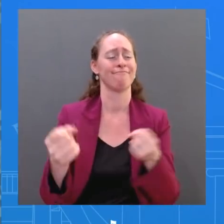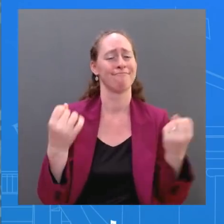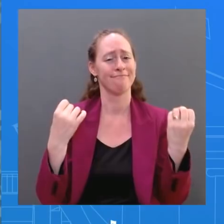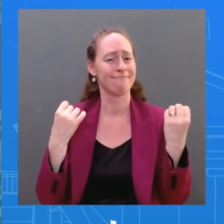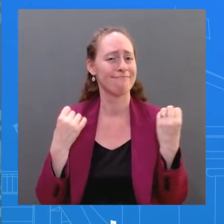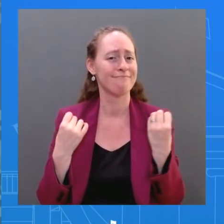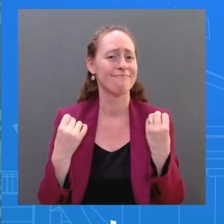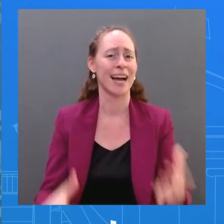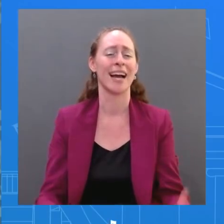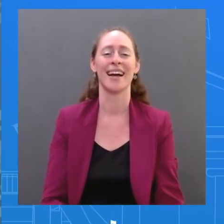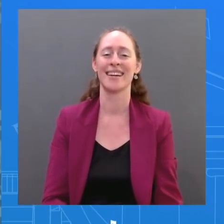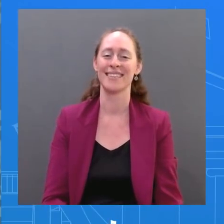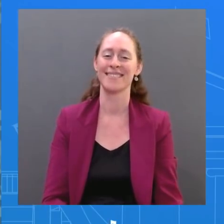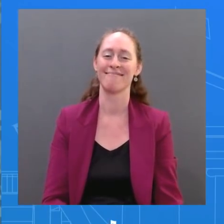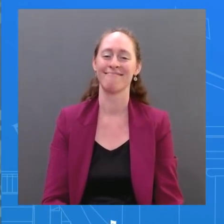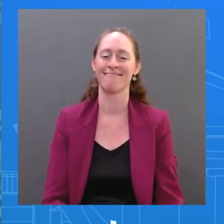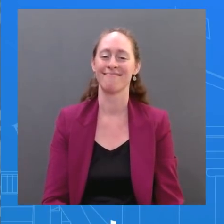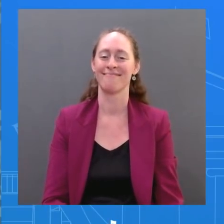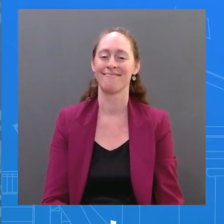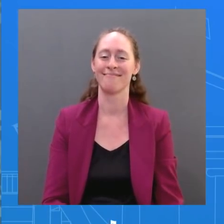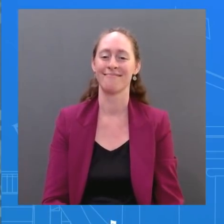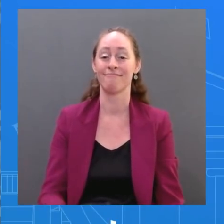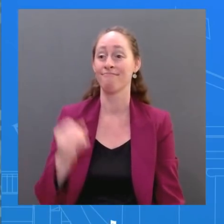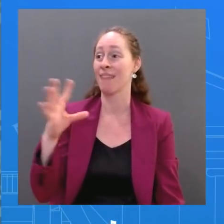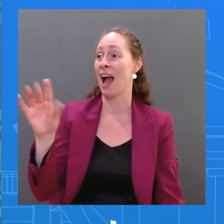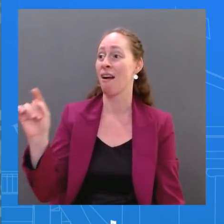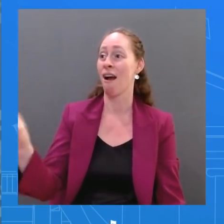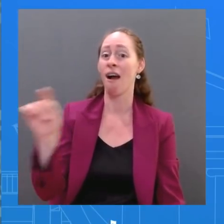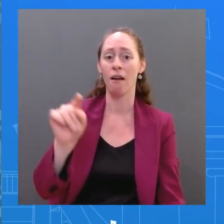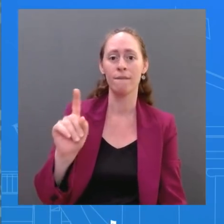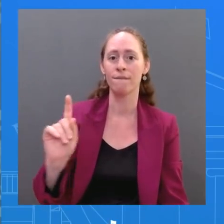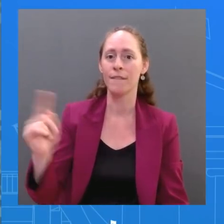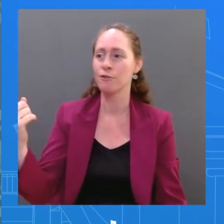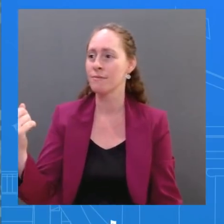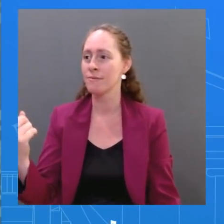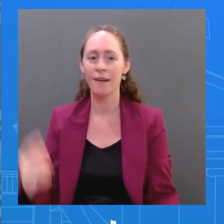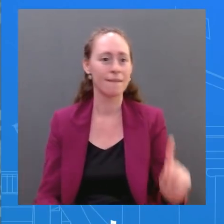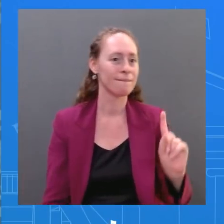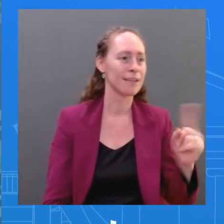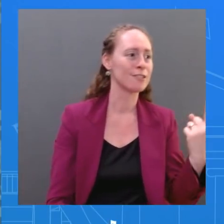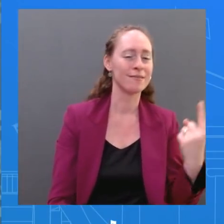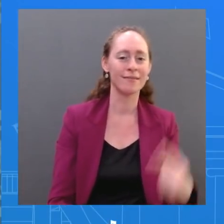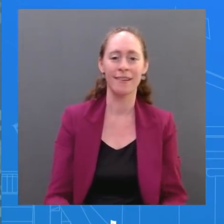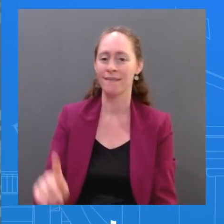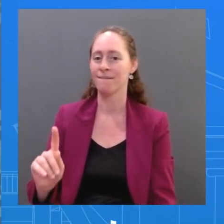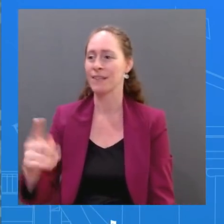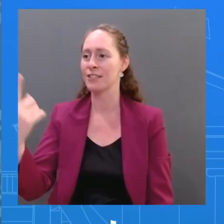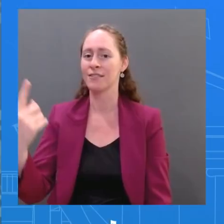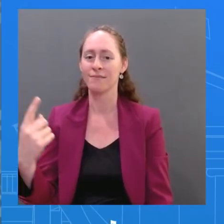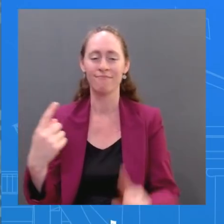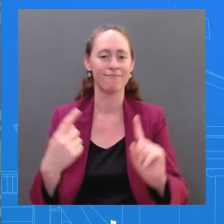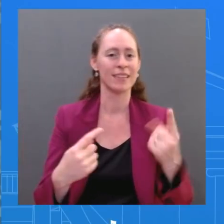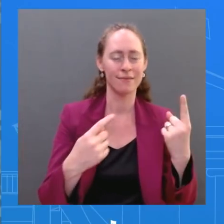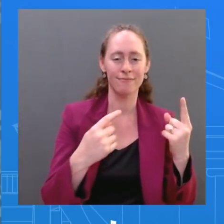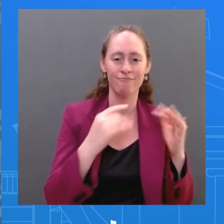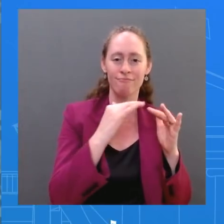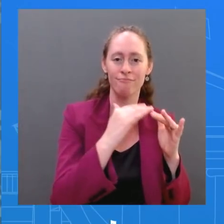to help our judiciary represent the diversity of America, and we're going to continue to do that. I'm -- I just -- is not --